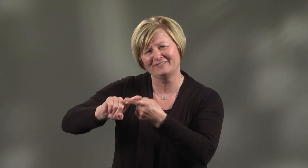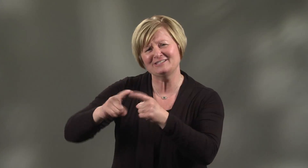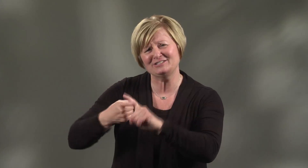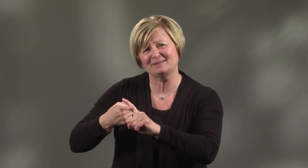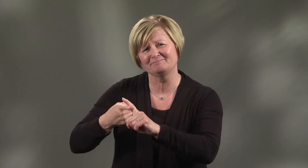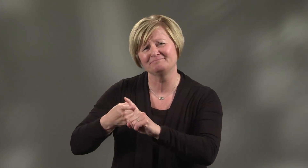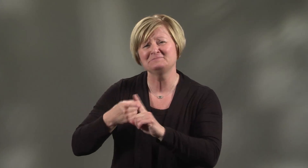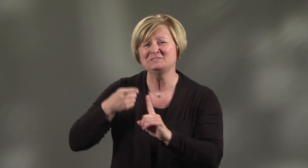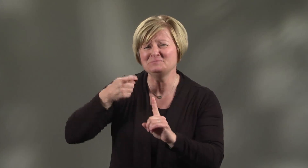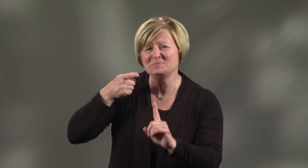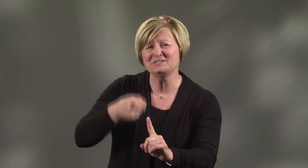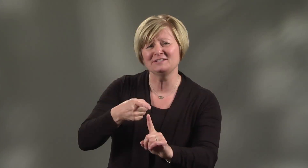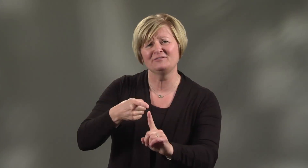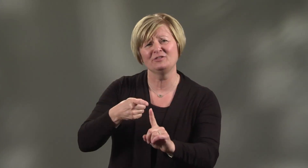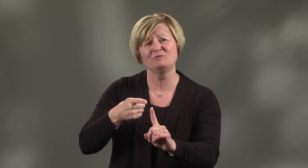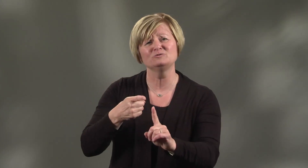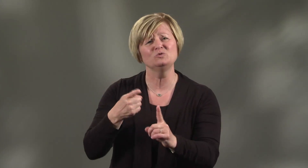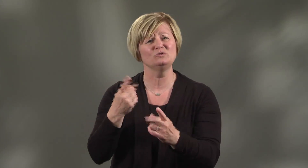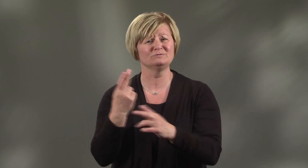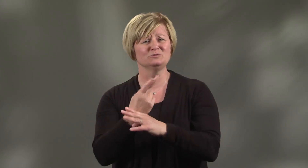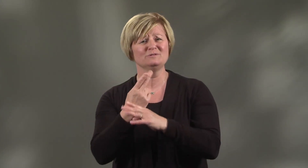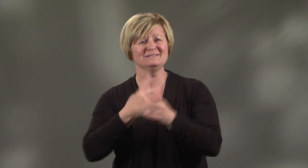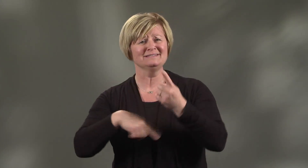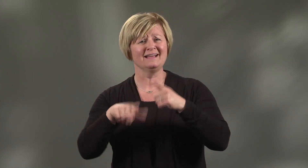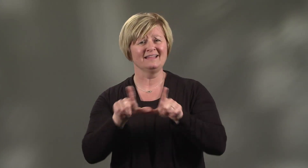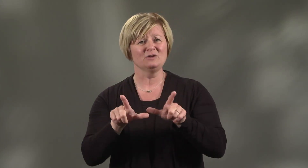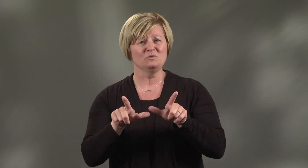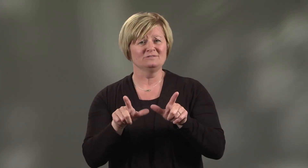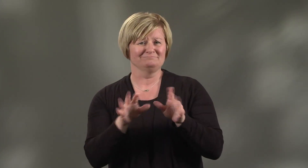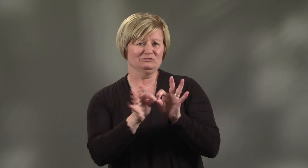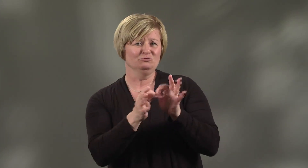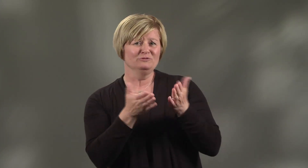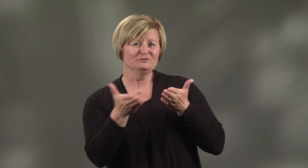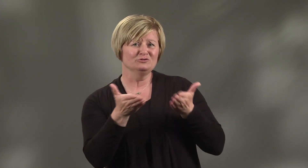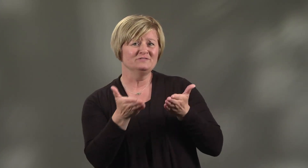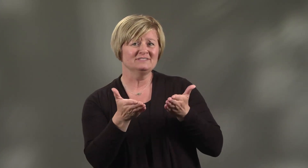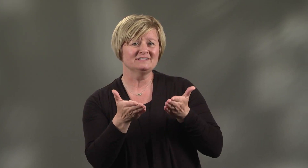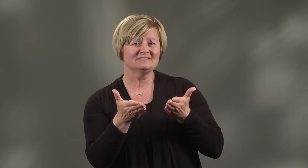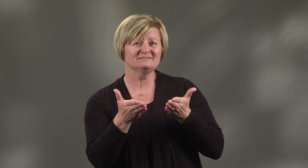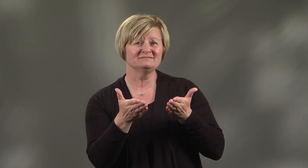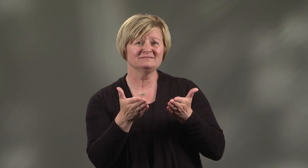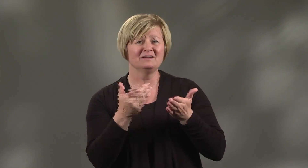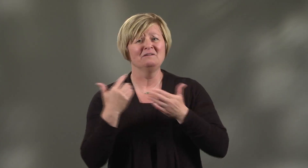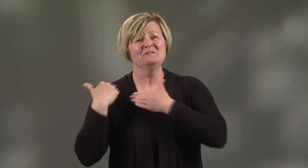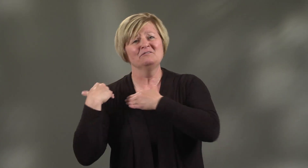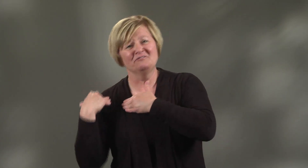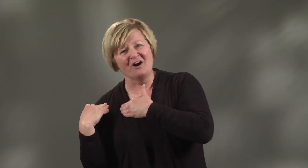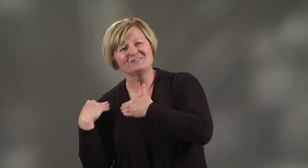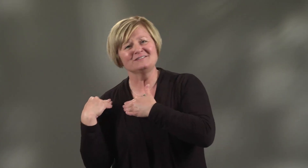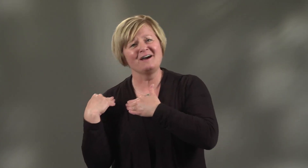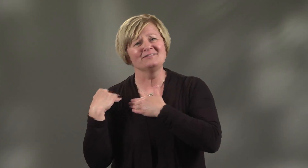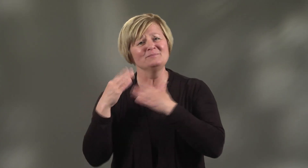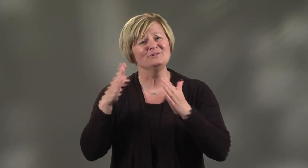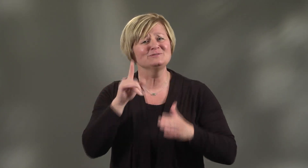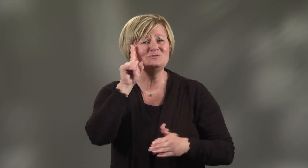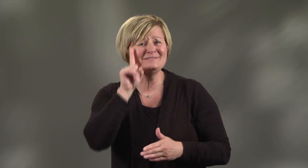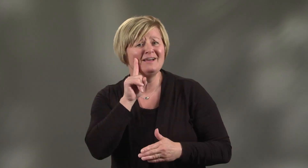especially for those who may use sign language interpreter services, falls on the person who is deaf or hard of hearing.